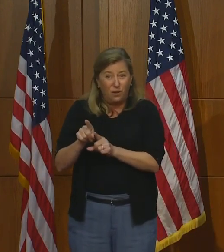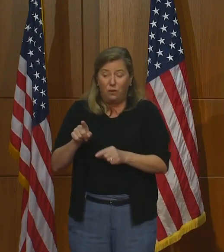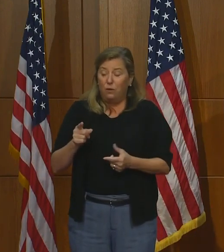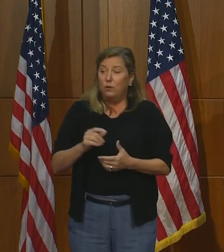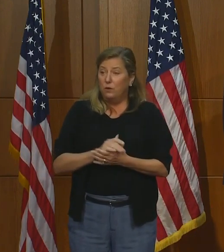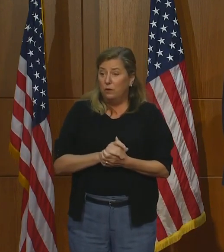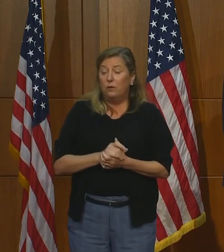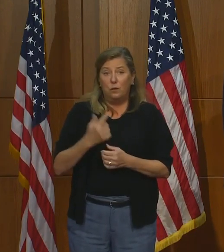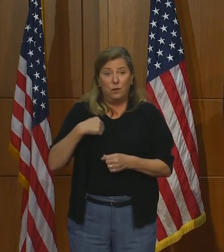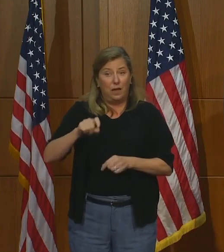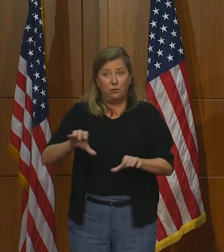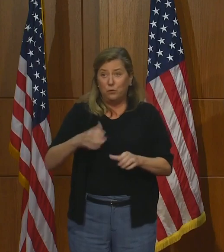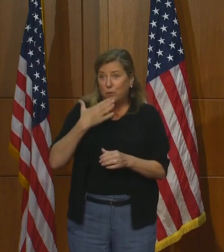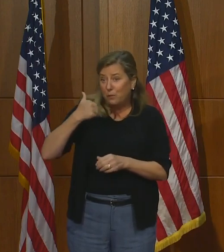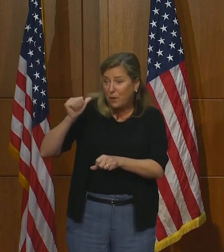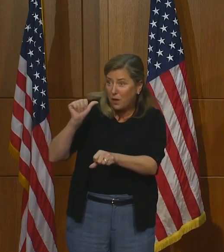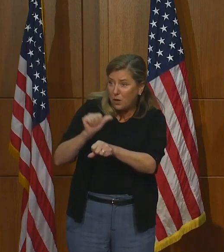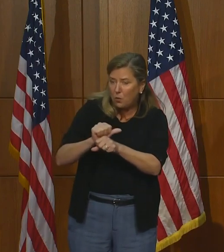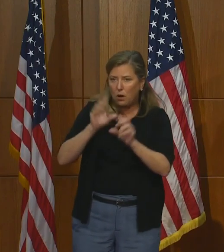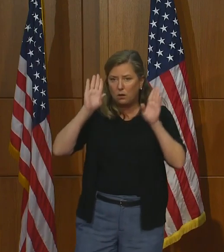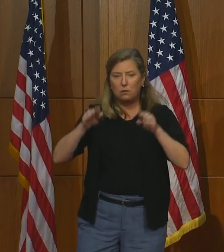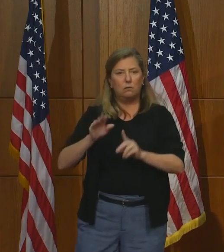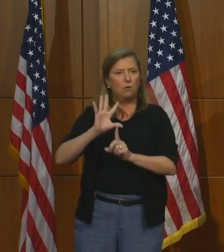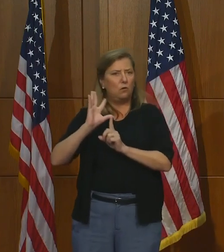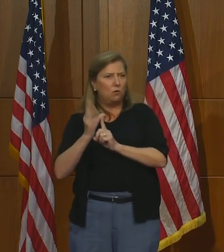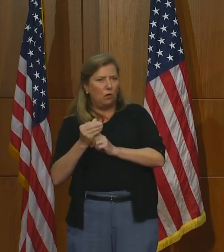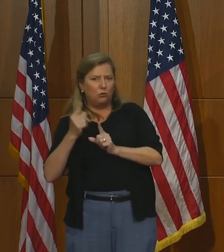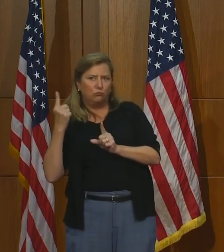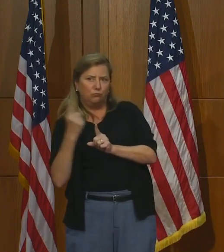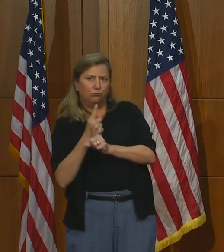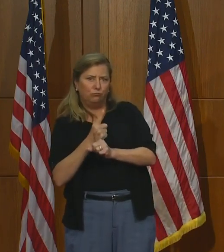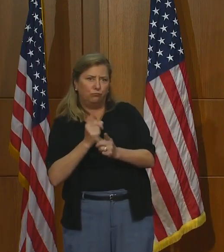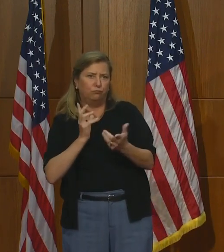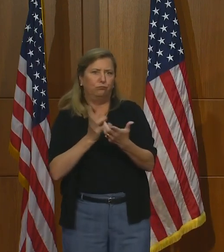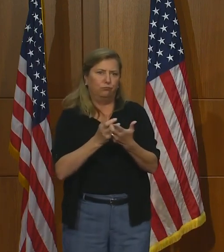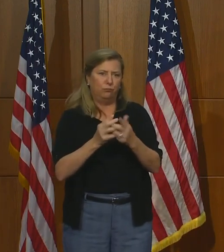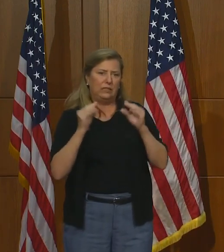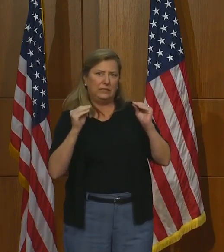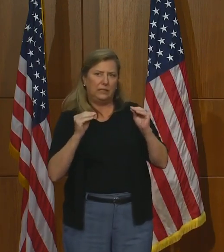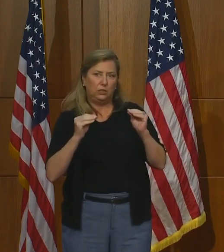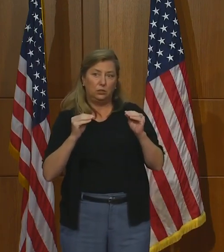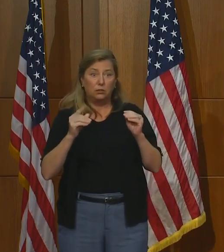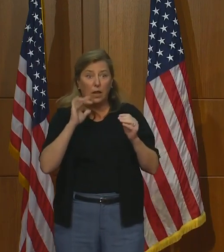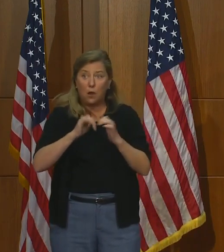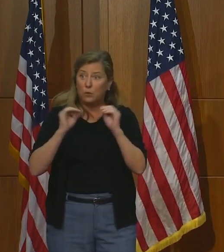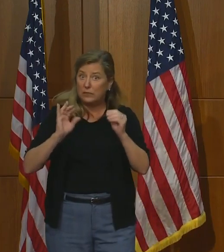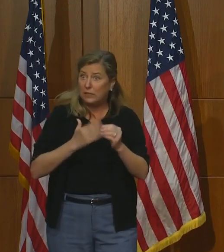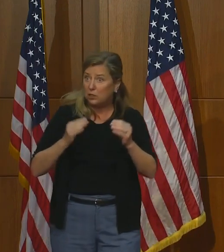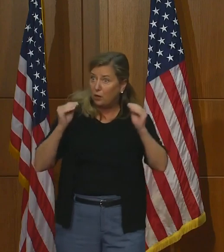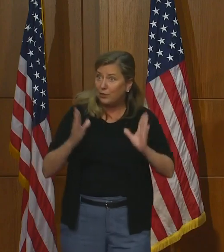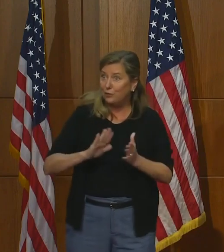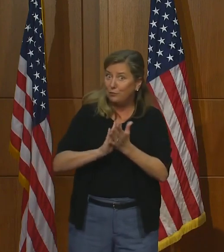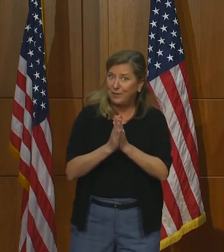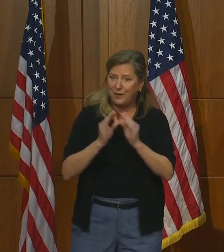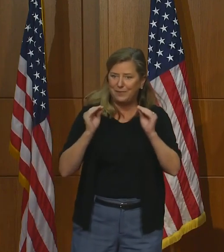NEED THEM THE TO MAKE A DIFFERENCE STUDENTS. BUT ULTIMATELY. ON TOP OF STRUCK. WE'RE HAVE TO DO A BETTER JOB OF PUTTING CULTURALLY